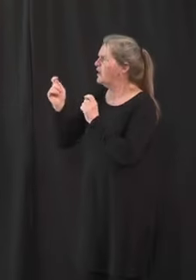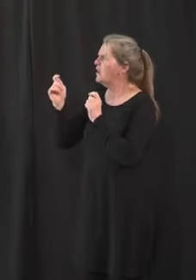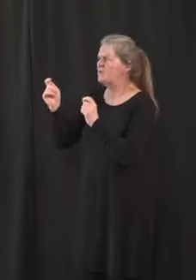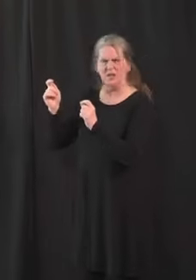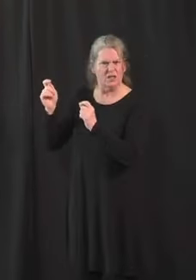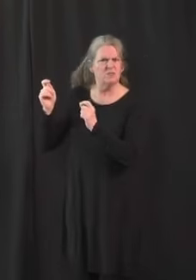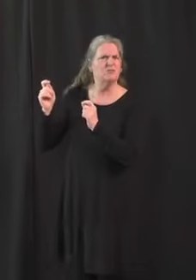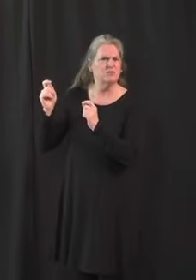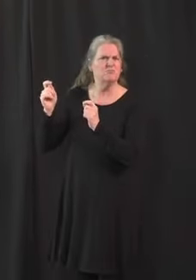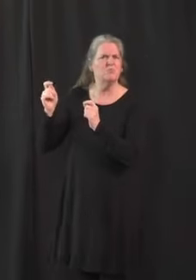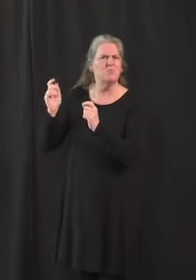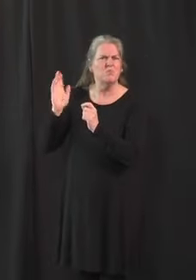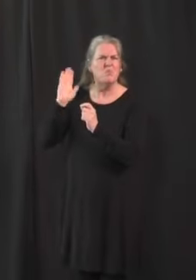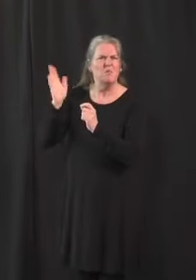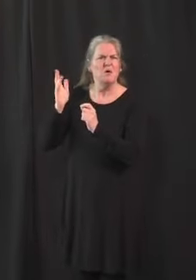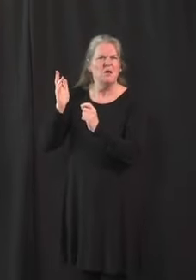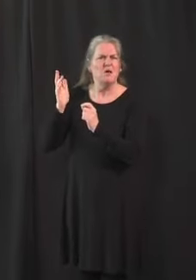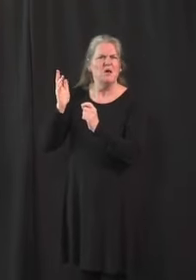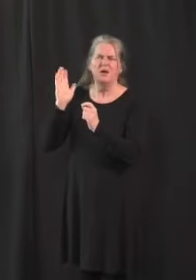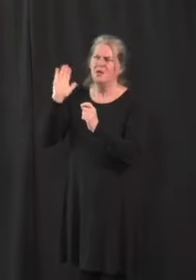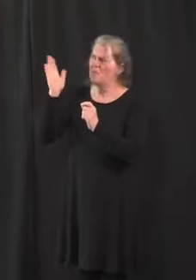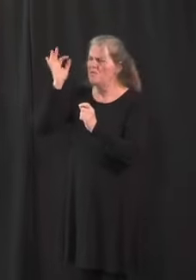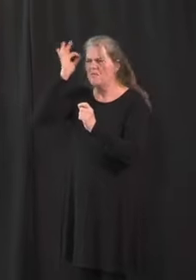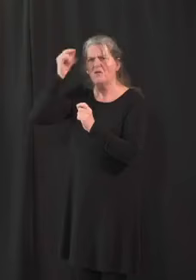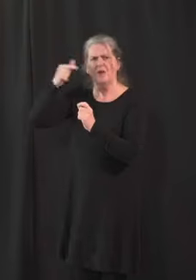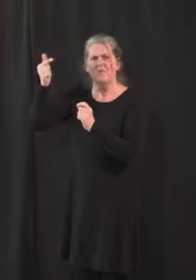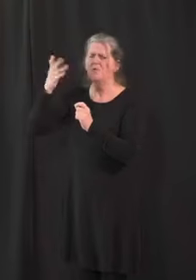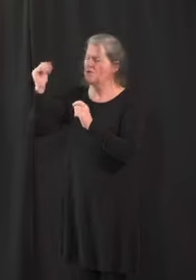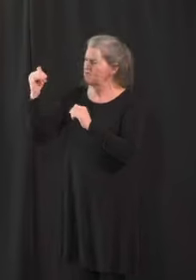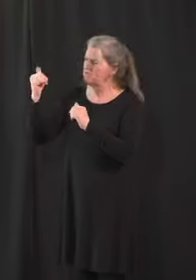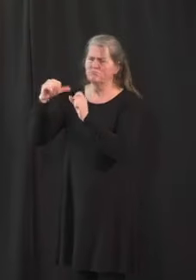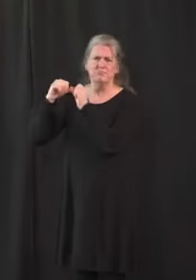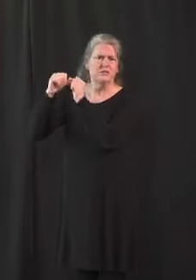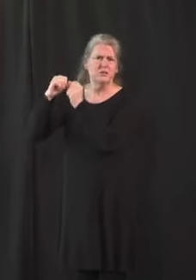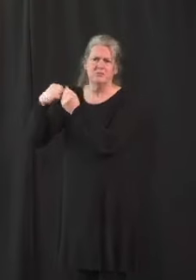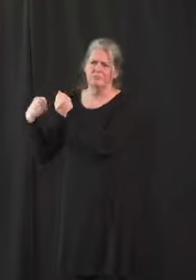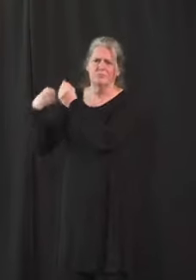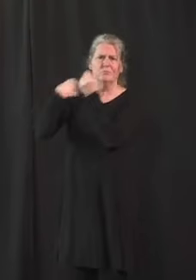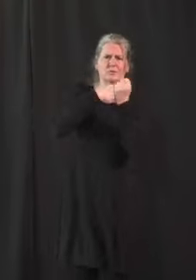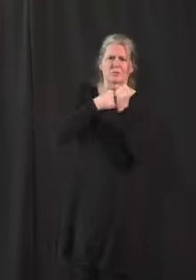CONTINUE -- THAT THEY WILL CONTINUE TO OFFER SUPPORT AS THE SITUATION EVOLVES AND AS WE GAIN